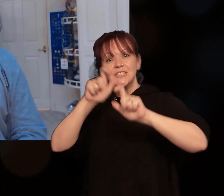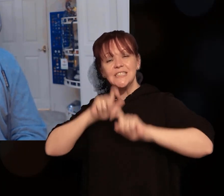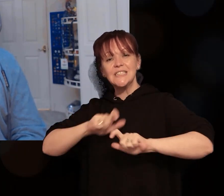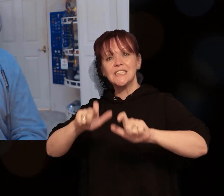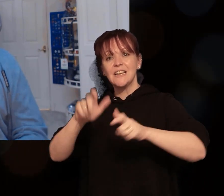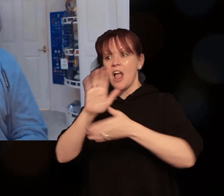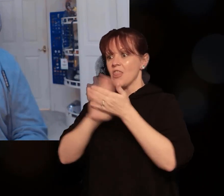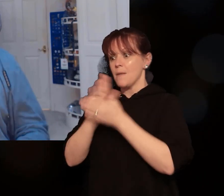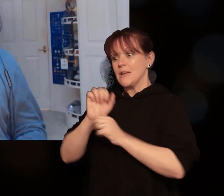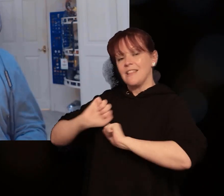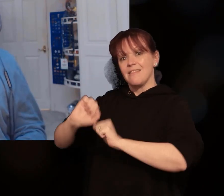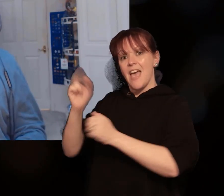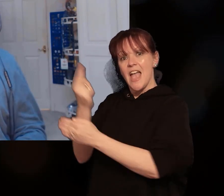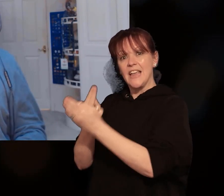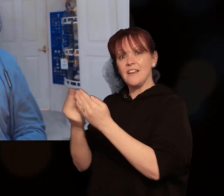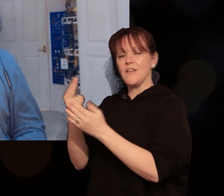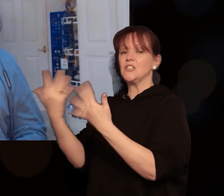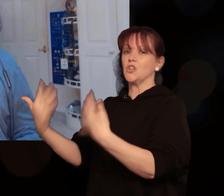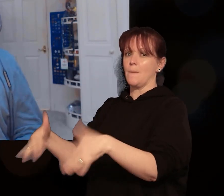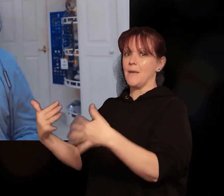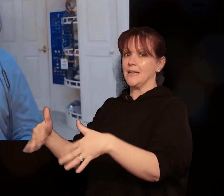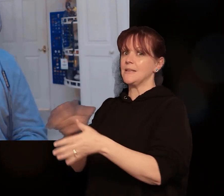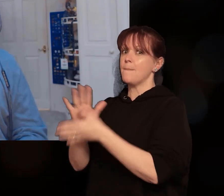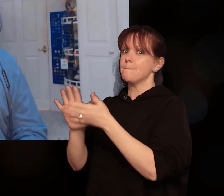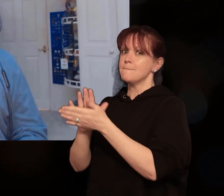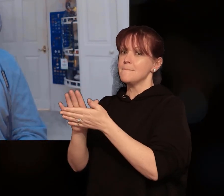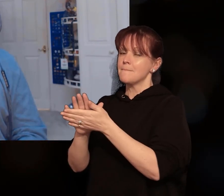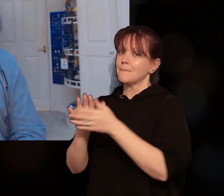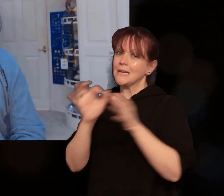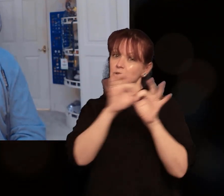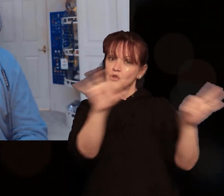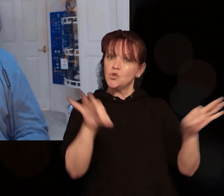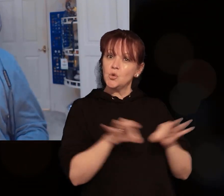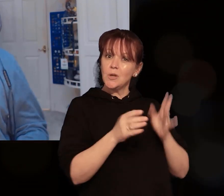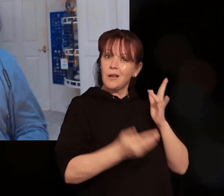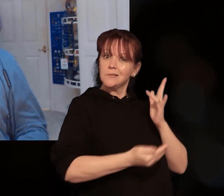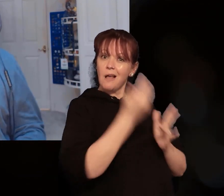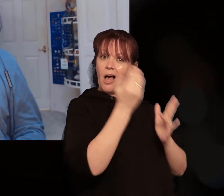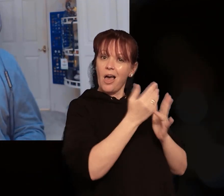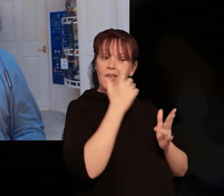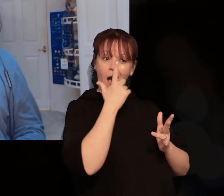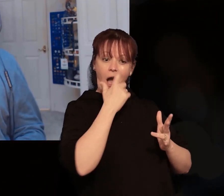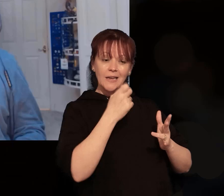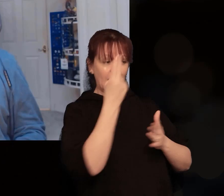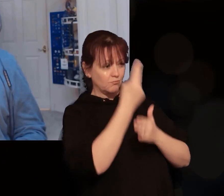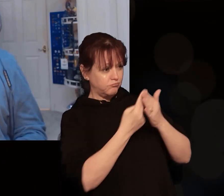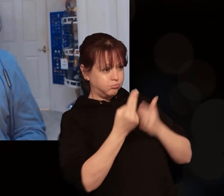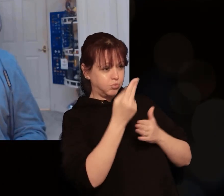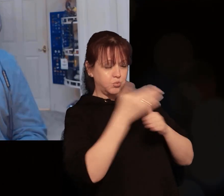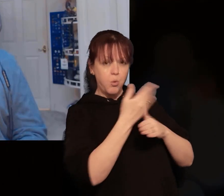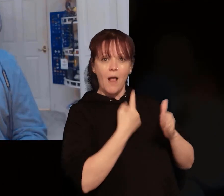and freeing up other studios to do their own innovative work. The results arguably speak for themselves.